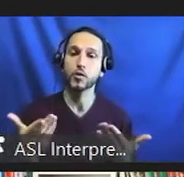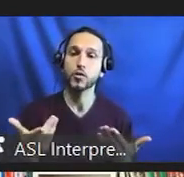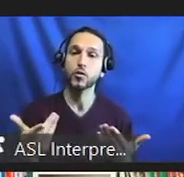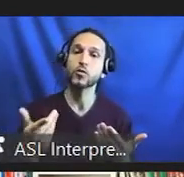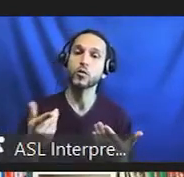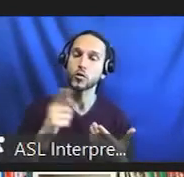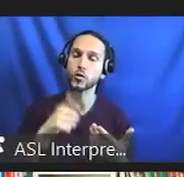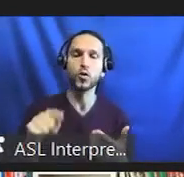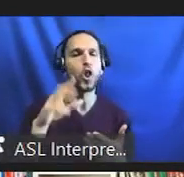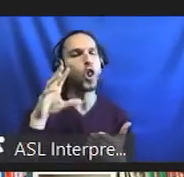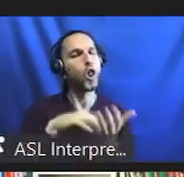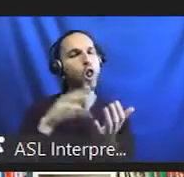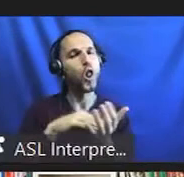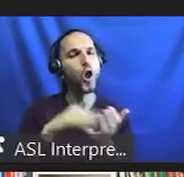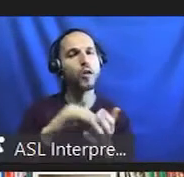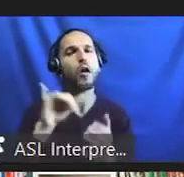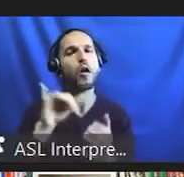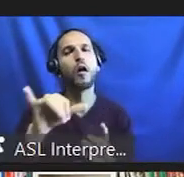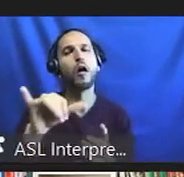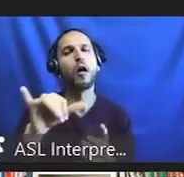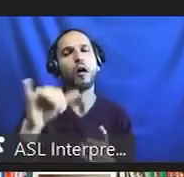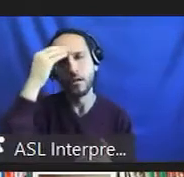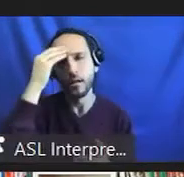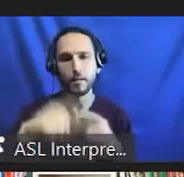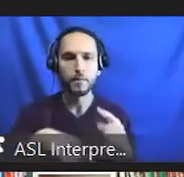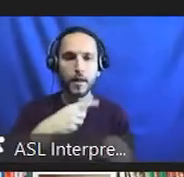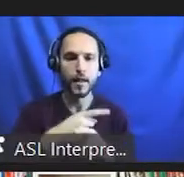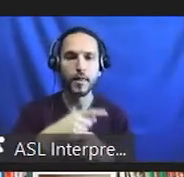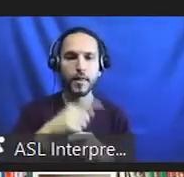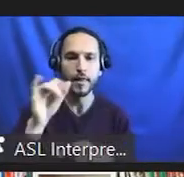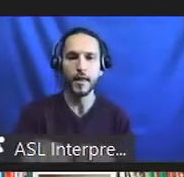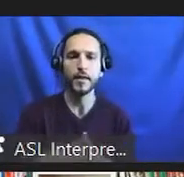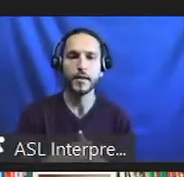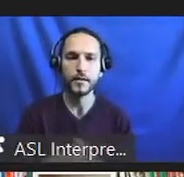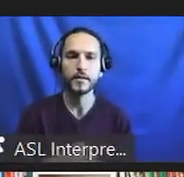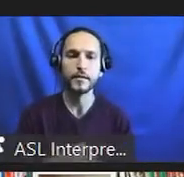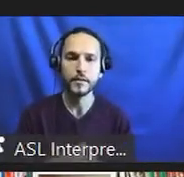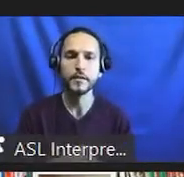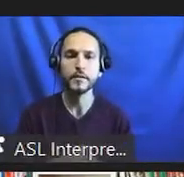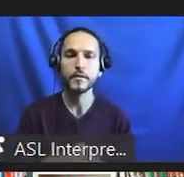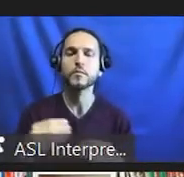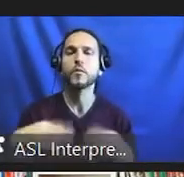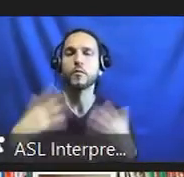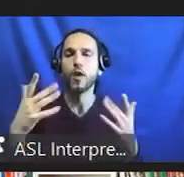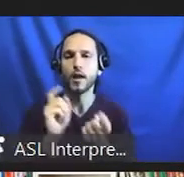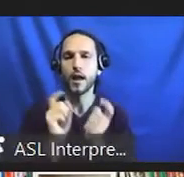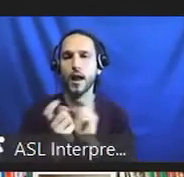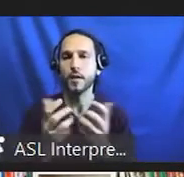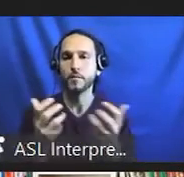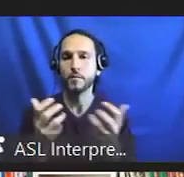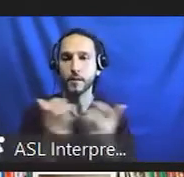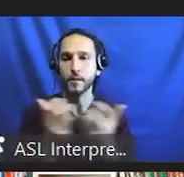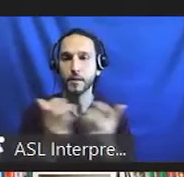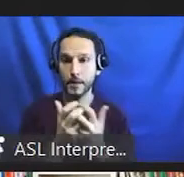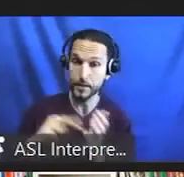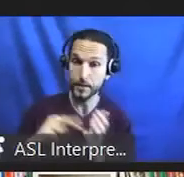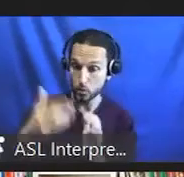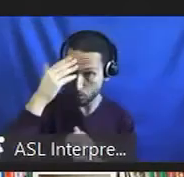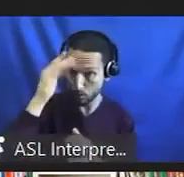you are gaining a certain level of knowledge that you are to provide certain accommodations. So this means if you knew the disabled individual needed